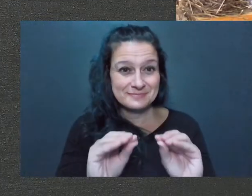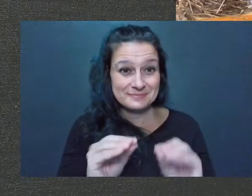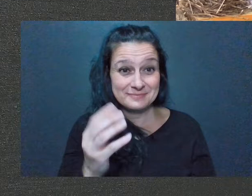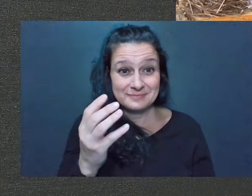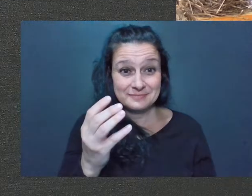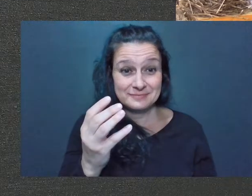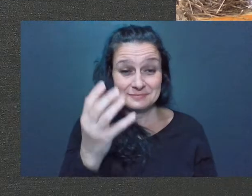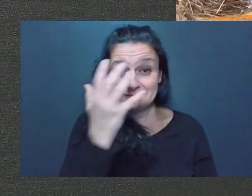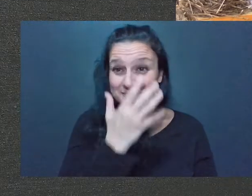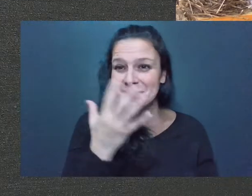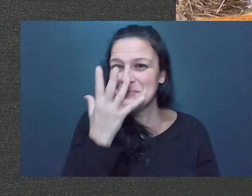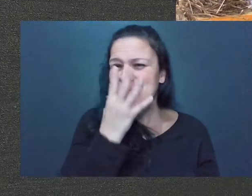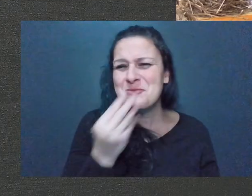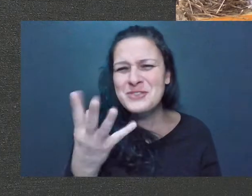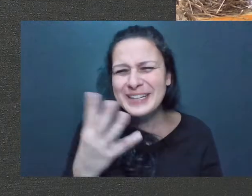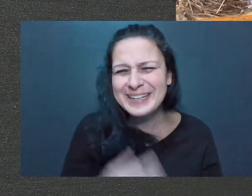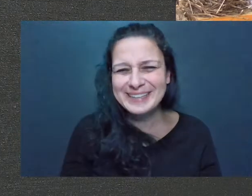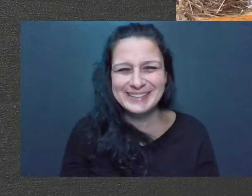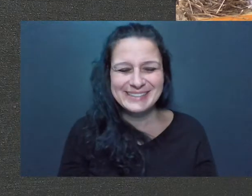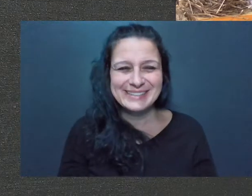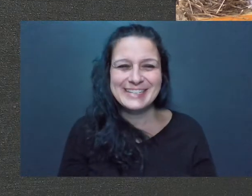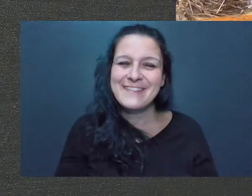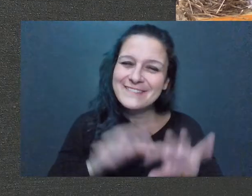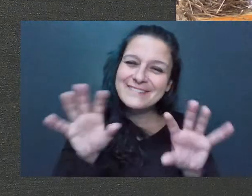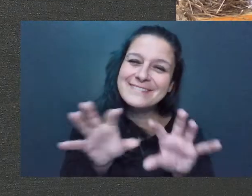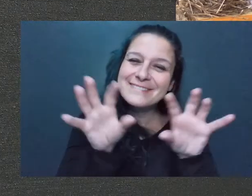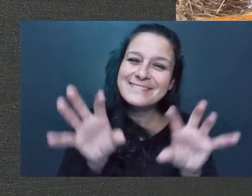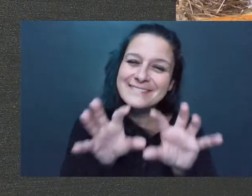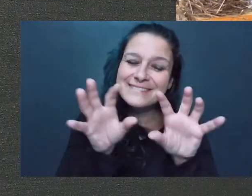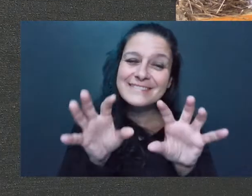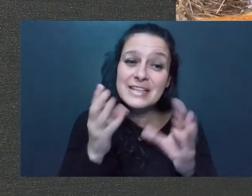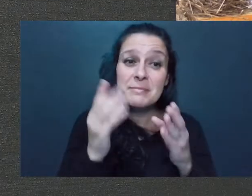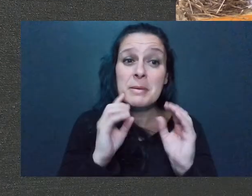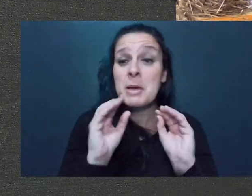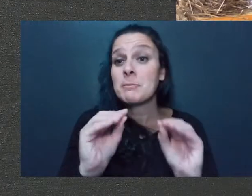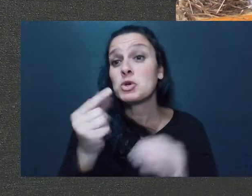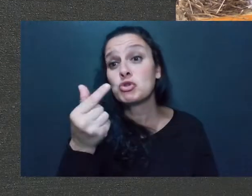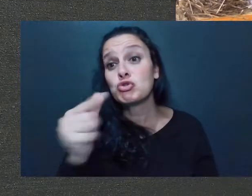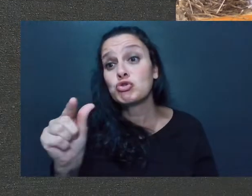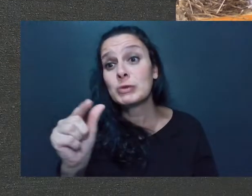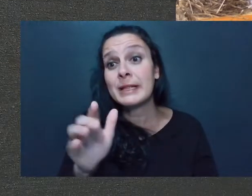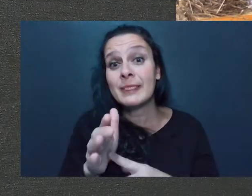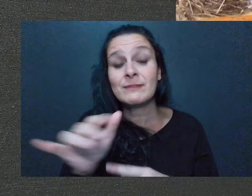Make it look pretty. decorating it. Maybe I'll put a green leaf too.